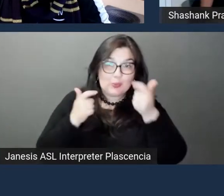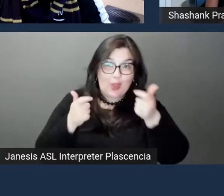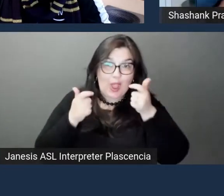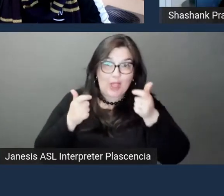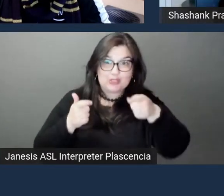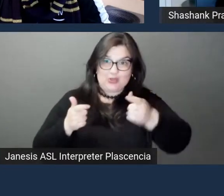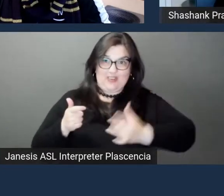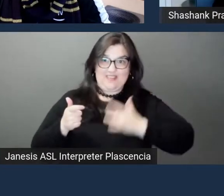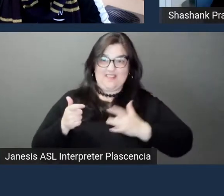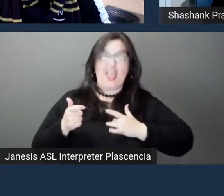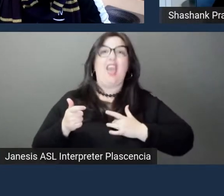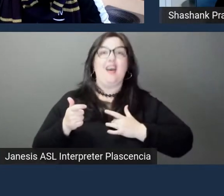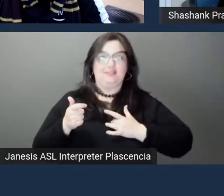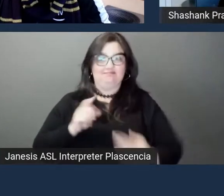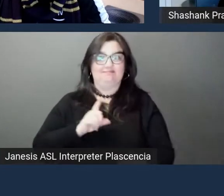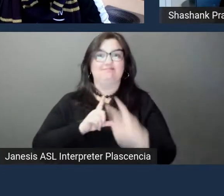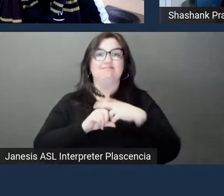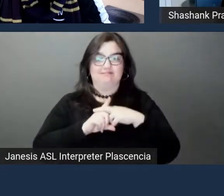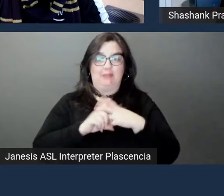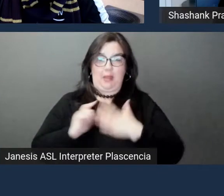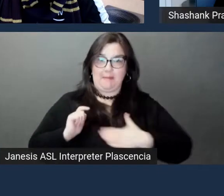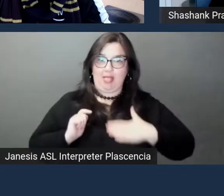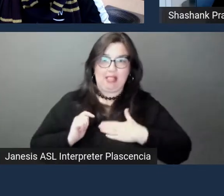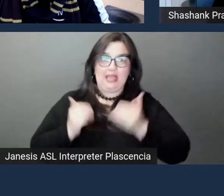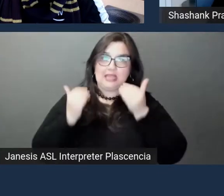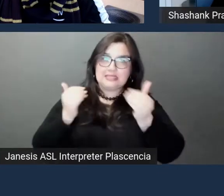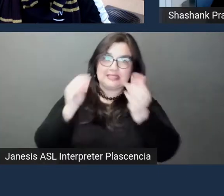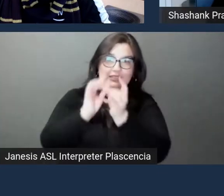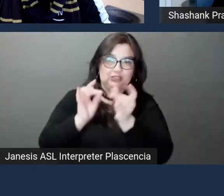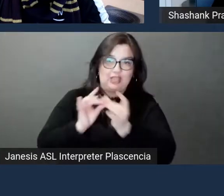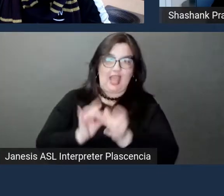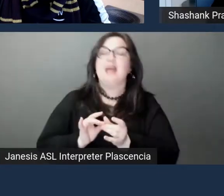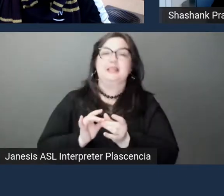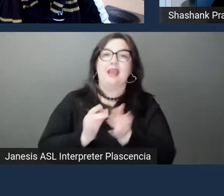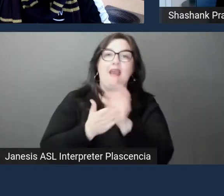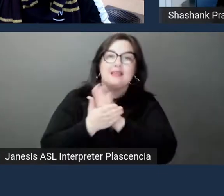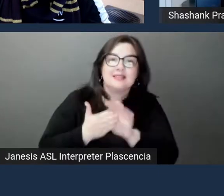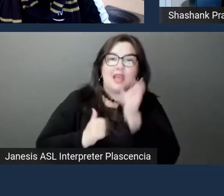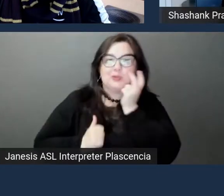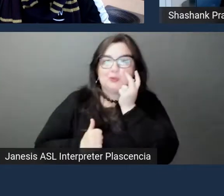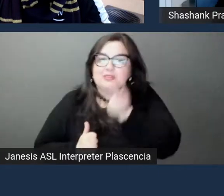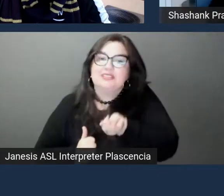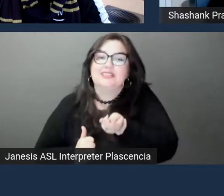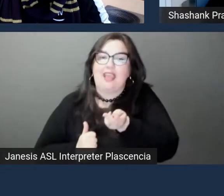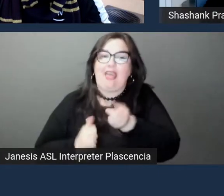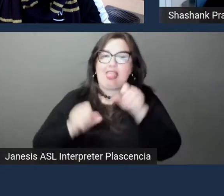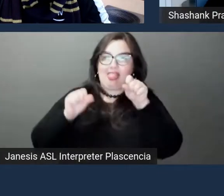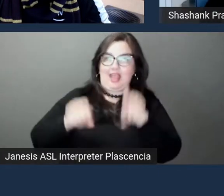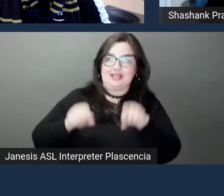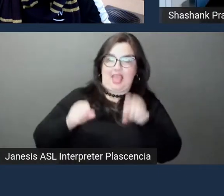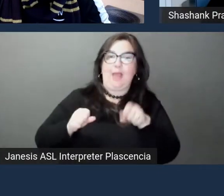Yeah, put them in the co... in the chat comments, because it's nice to hear that this capability is actually useful to you now. Right.